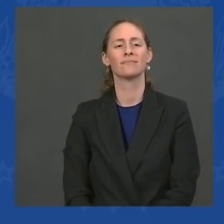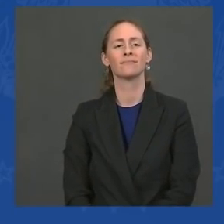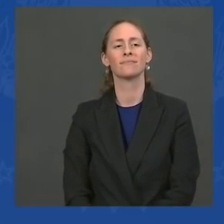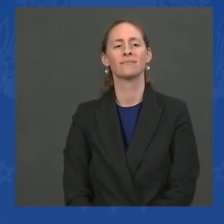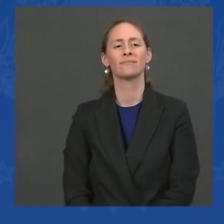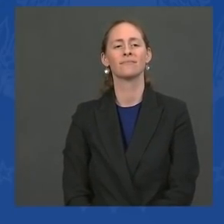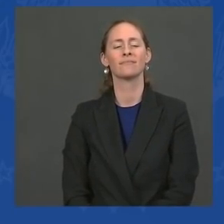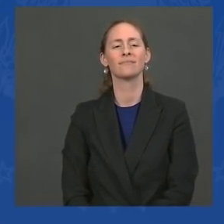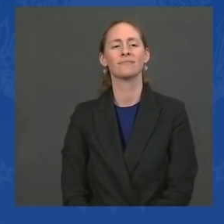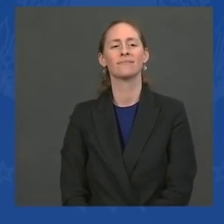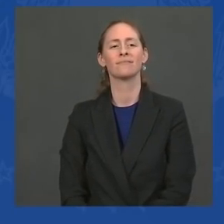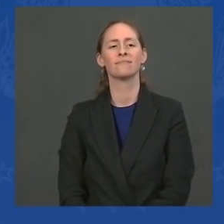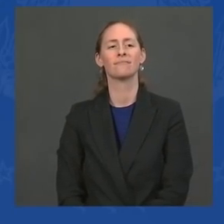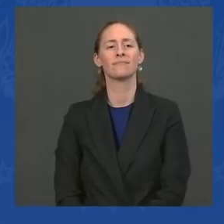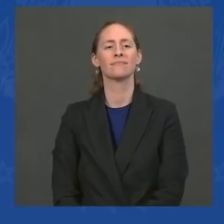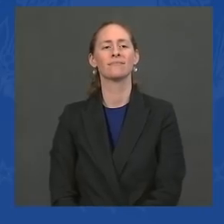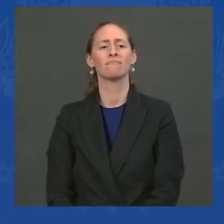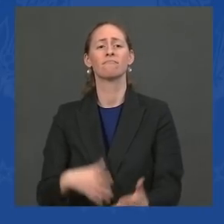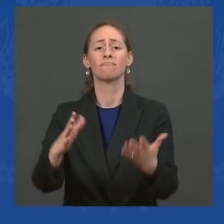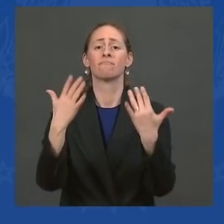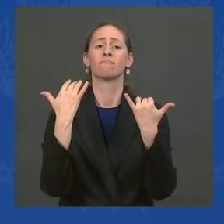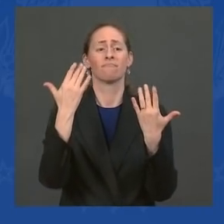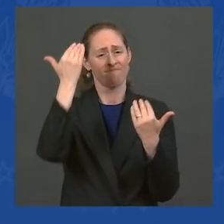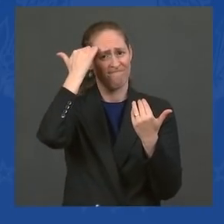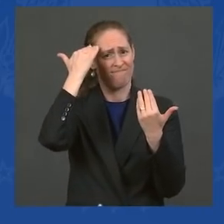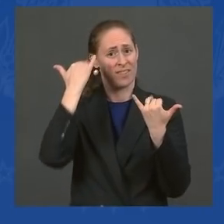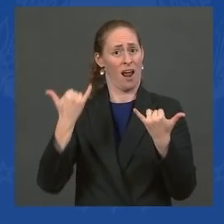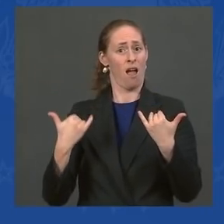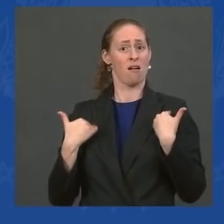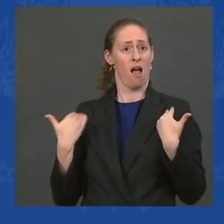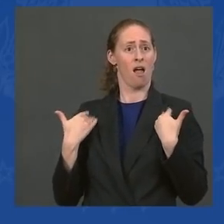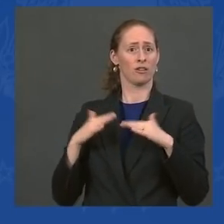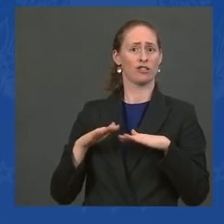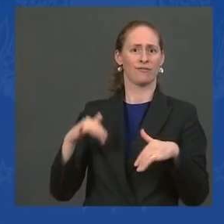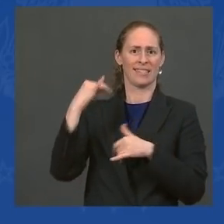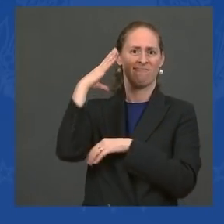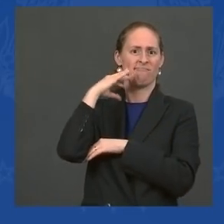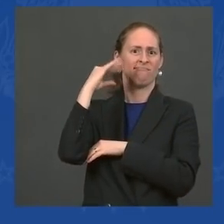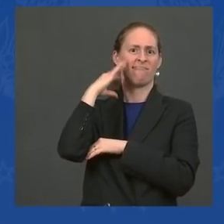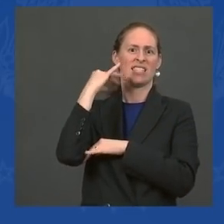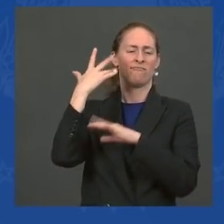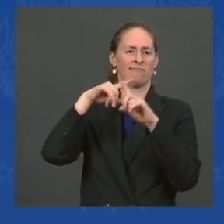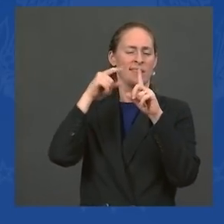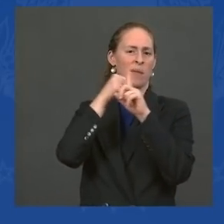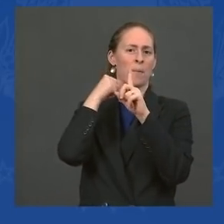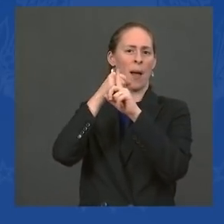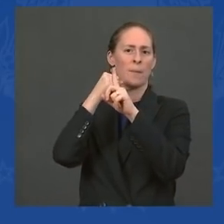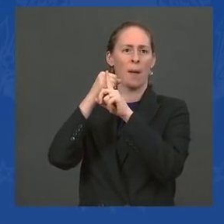and unsettle their lives than their grandparents' generation. We have to come together and understand